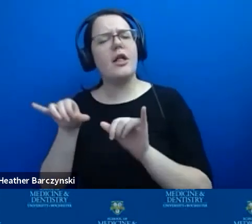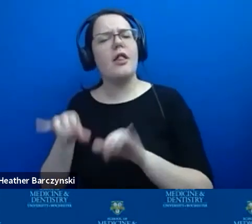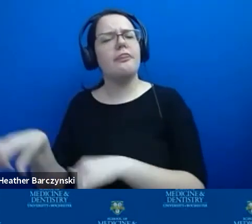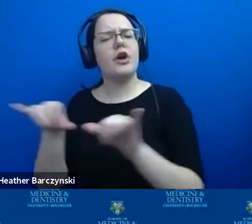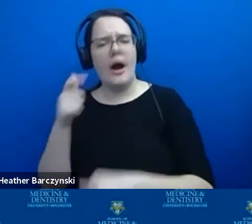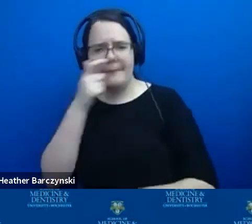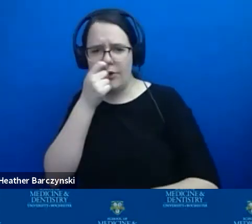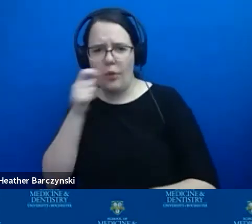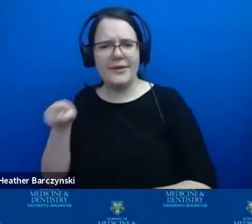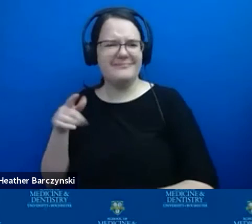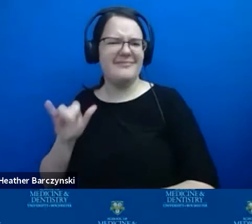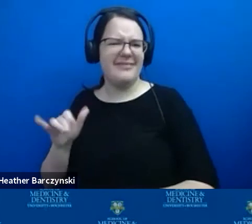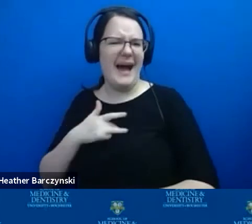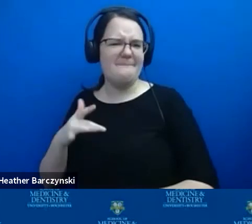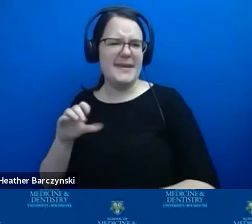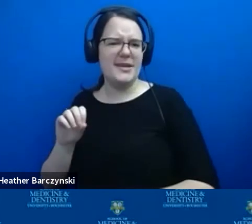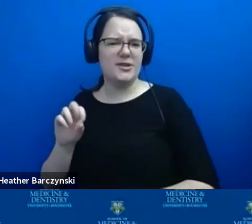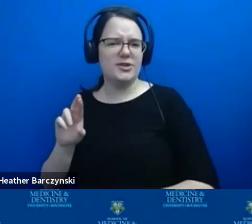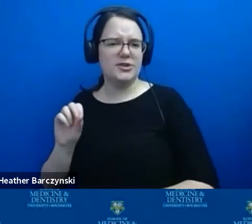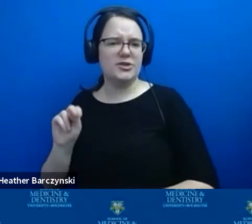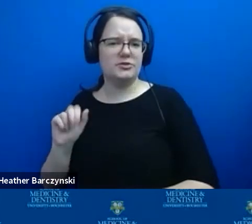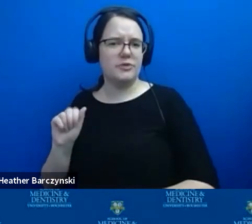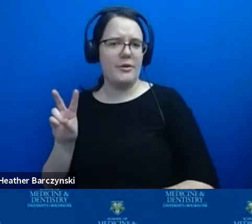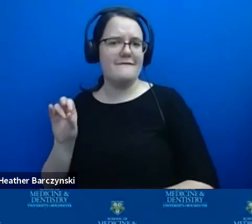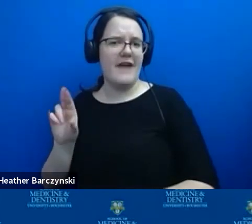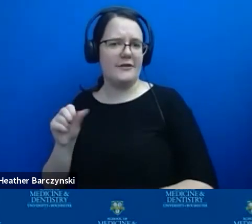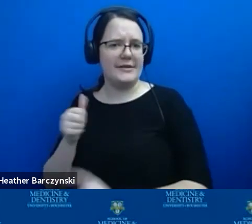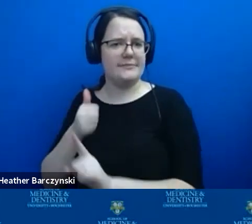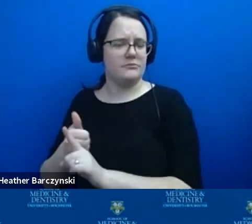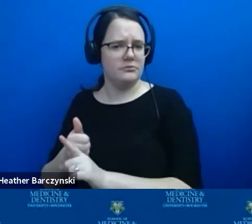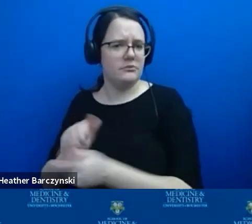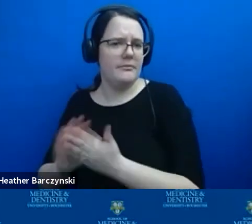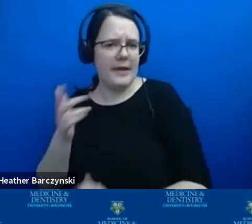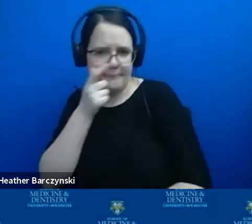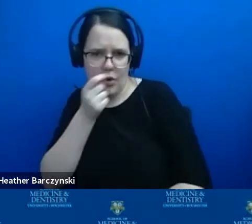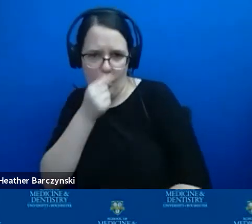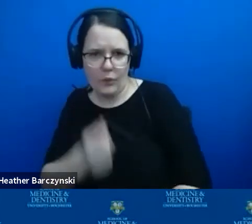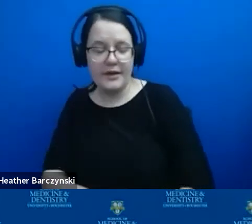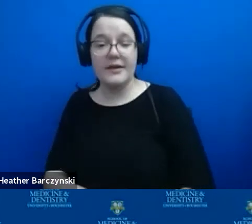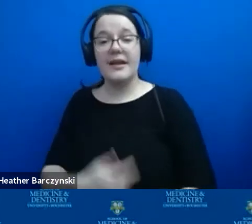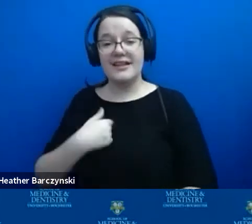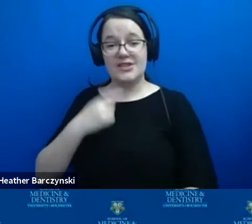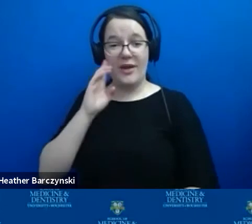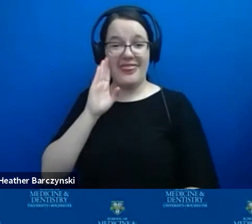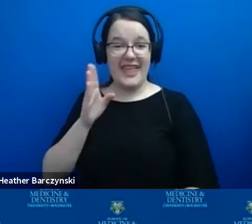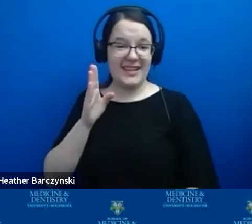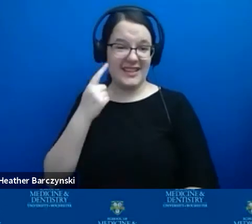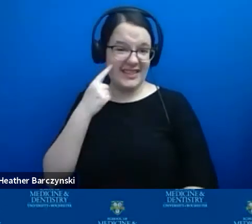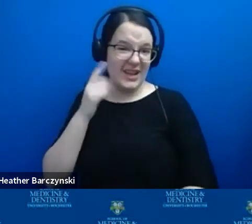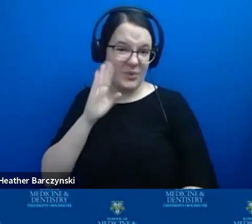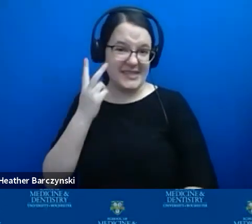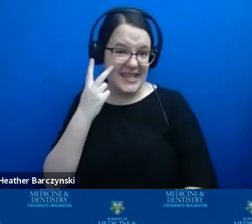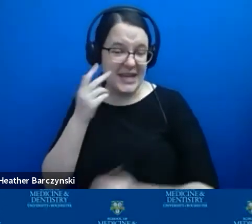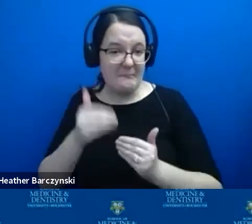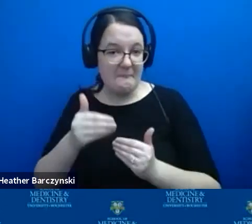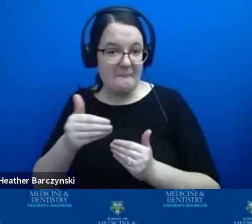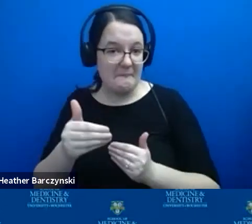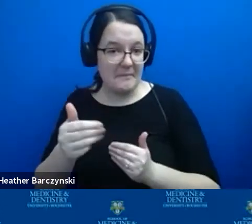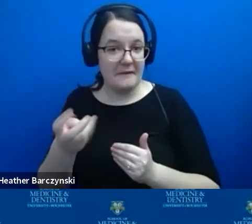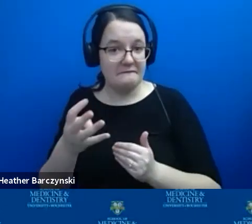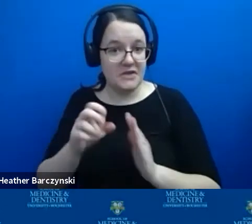usually do so i think we'll know over the next couple of seasons how having um longer-lasting